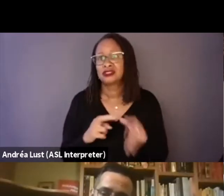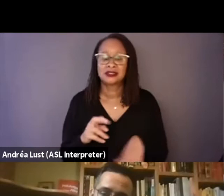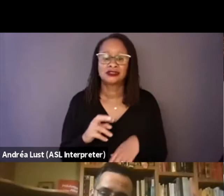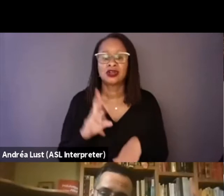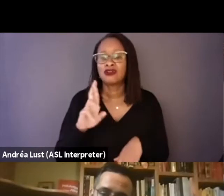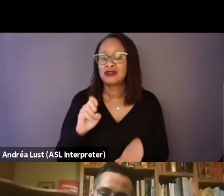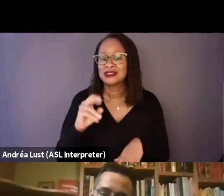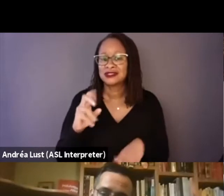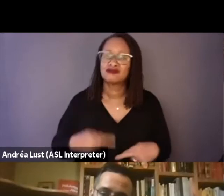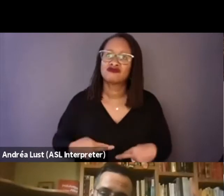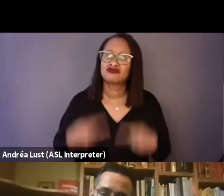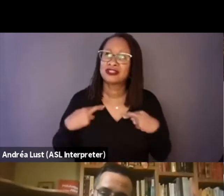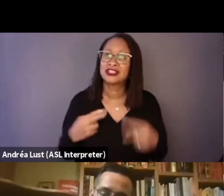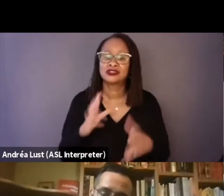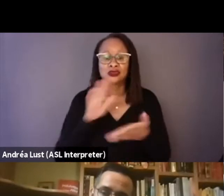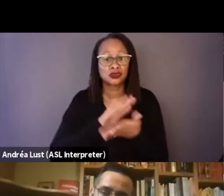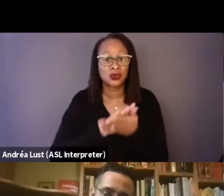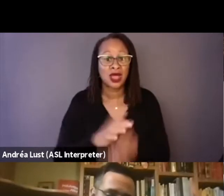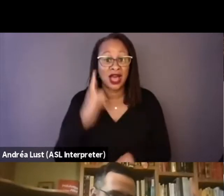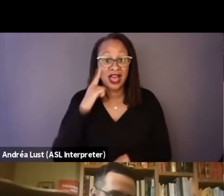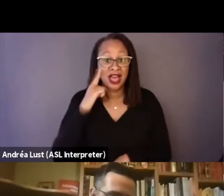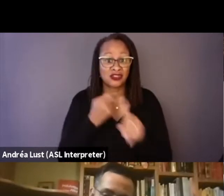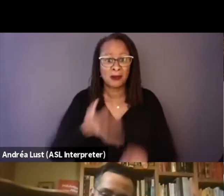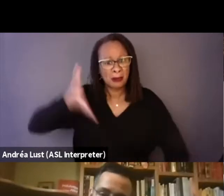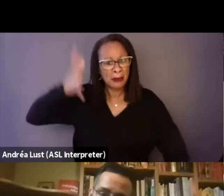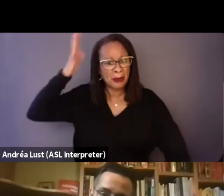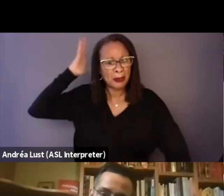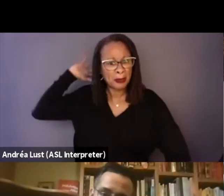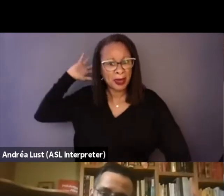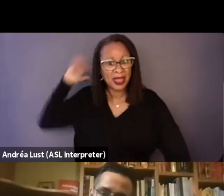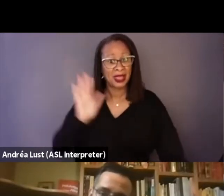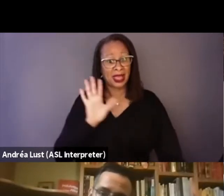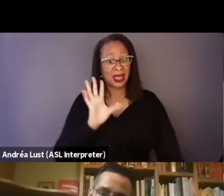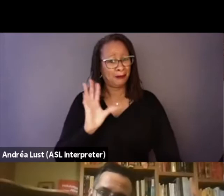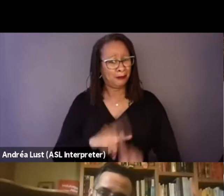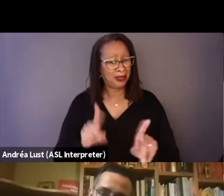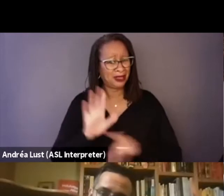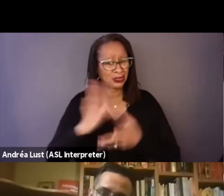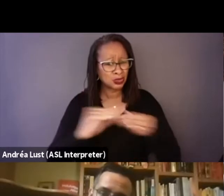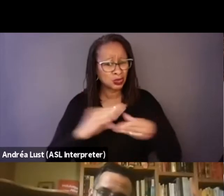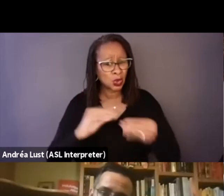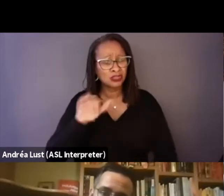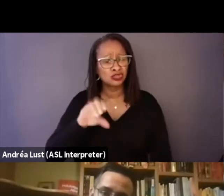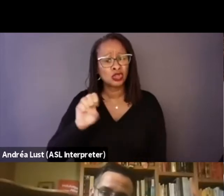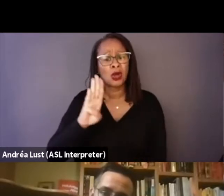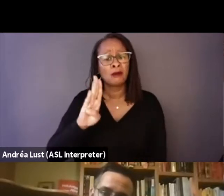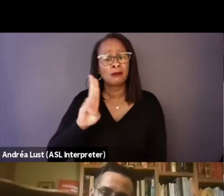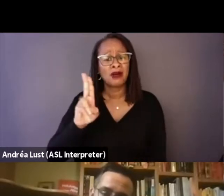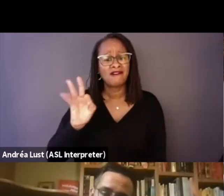I thought that was something from the far, far past. And his story really sort of brought that to the fore.